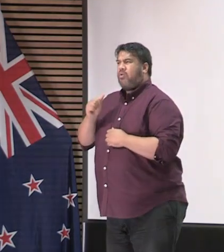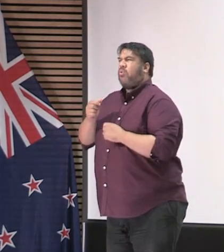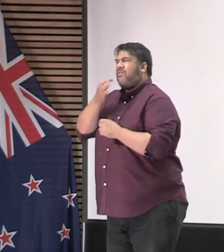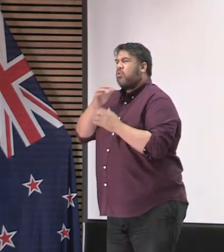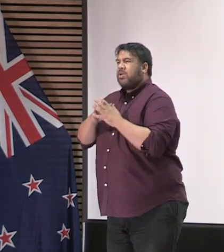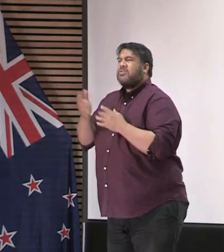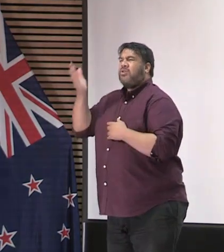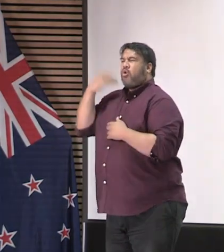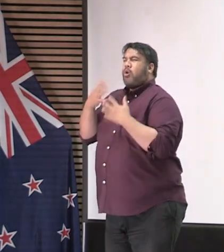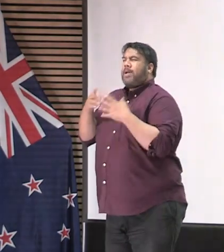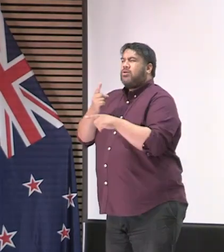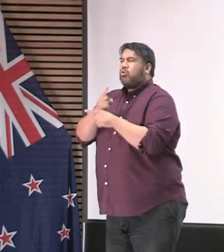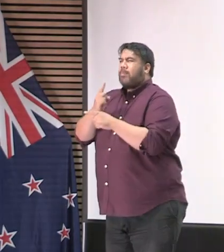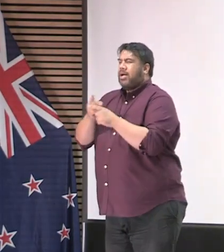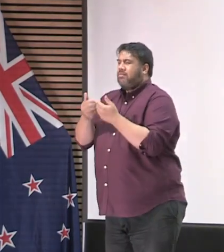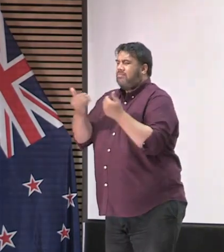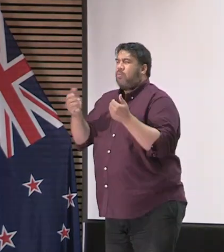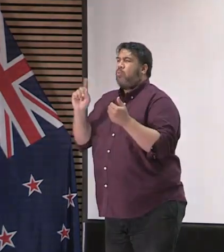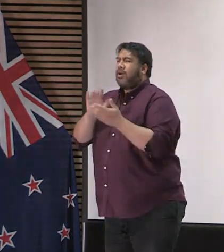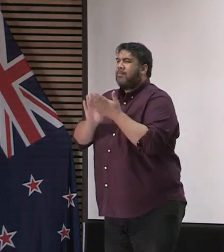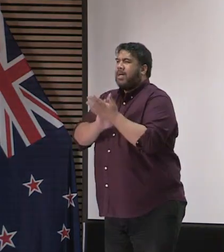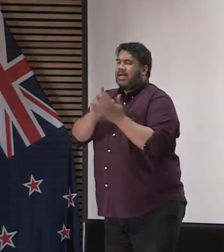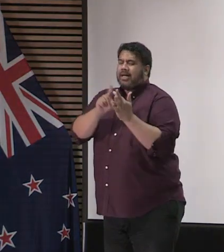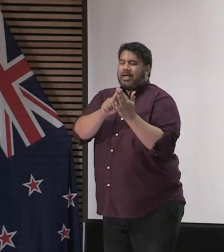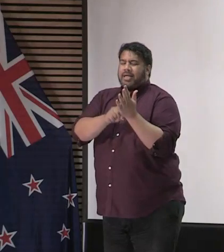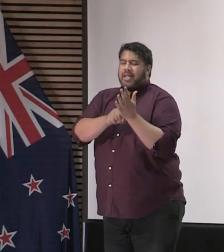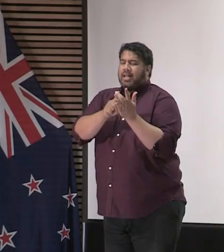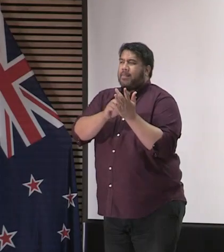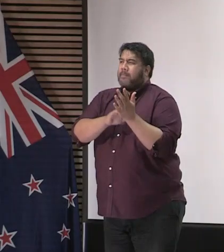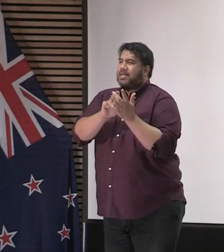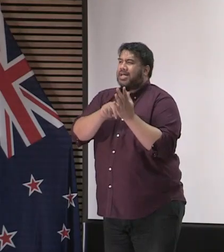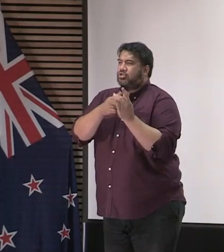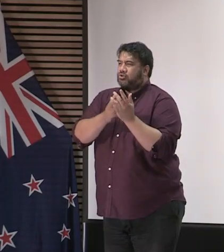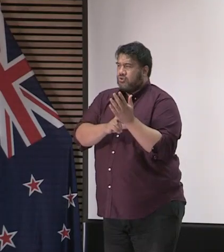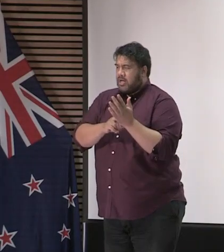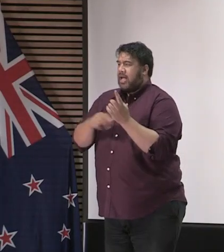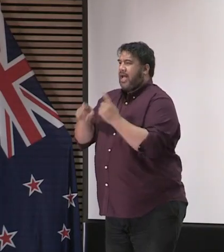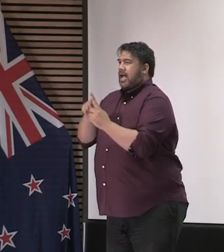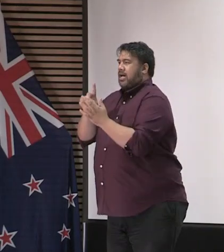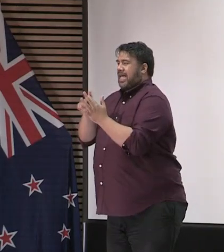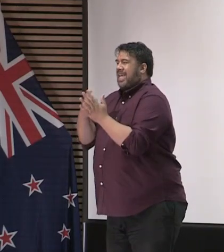you'll have heard Professor Sir David Skegg talk about the difference between elimination